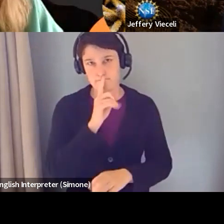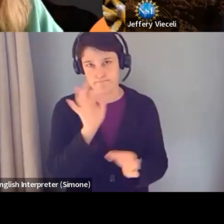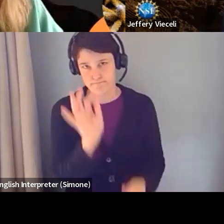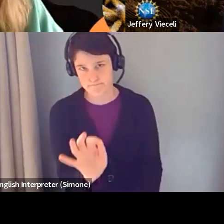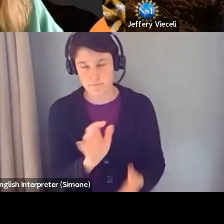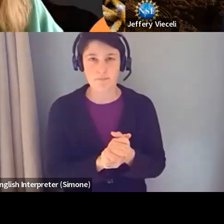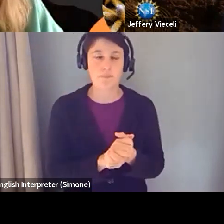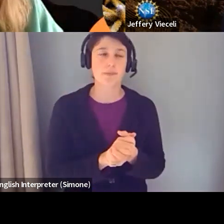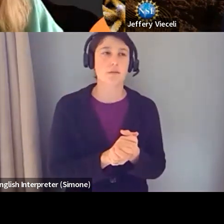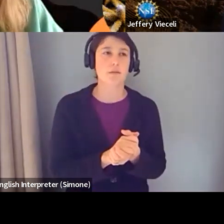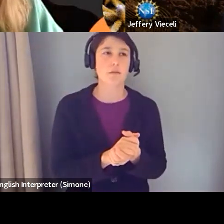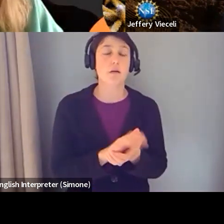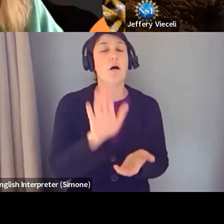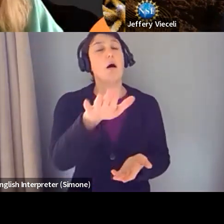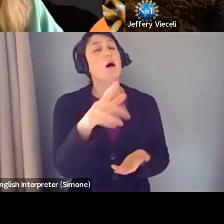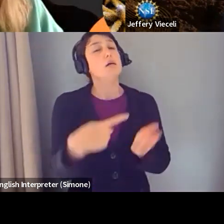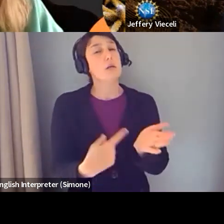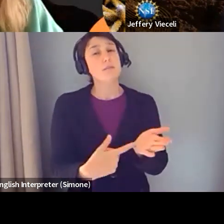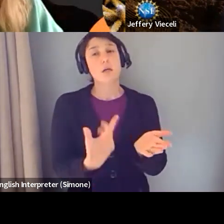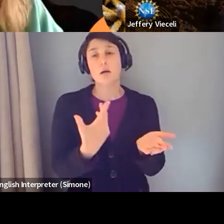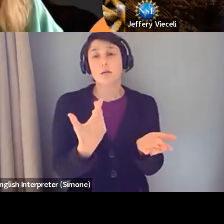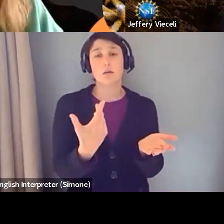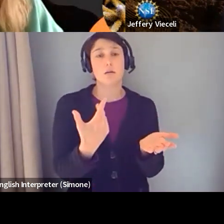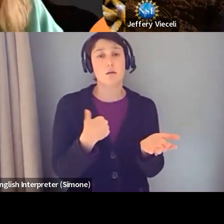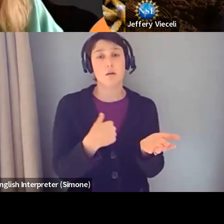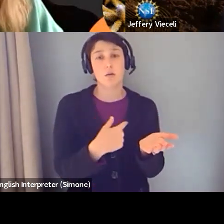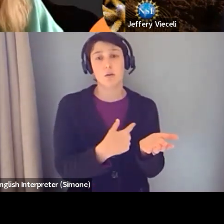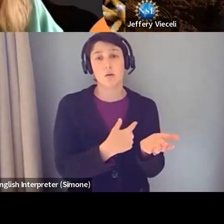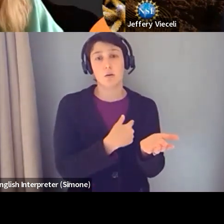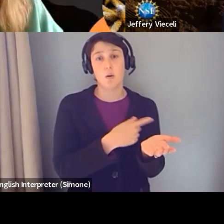And sometimes we don't see the participant support reallocations in DGA.